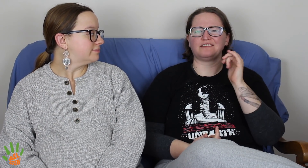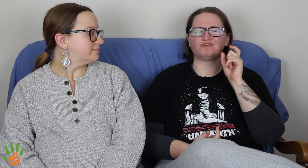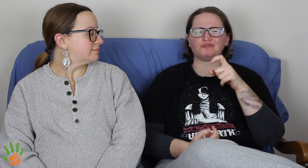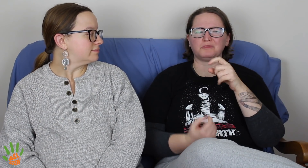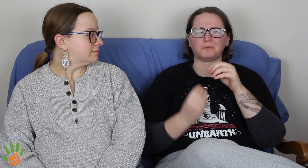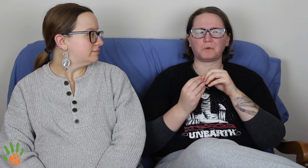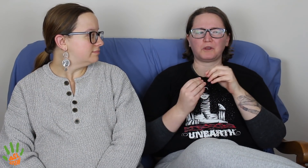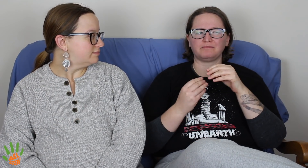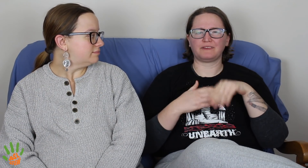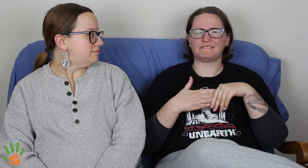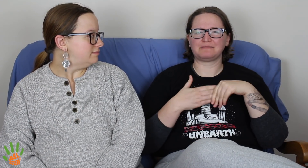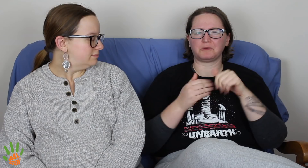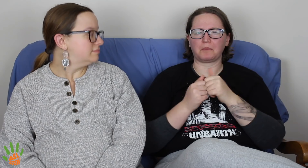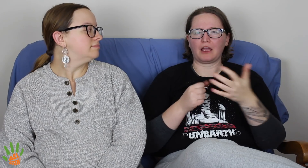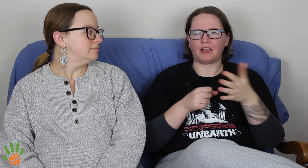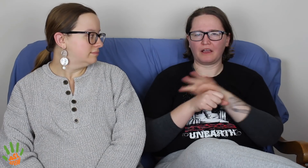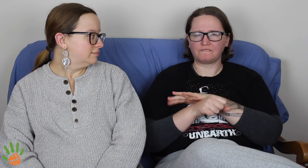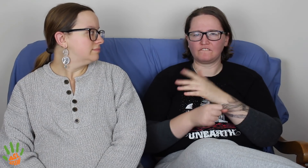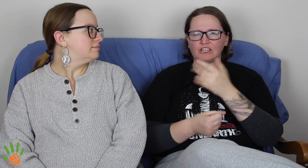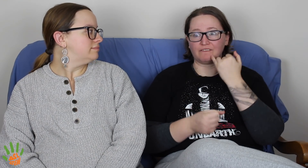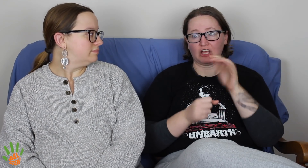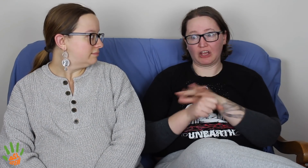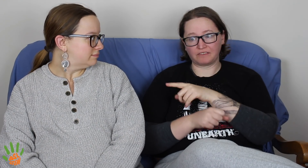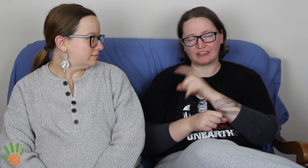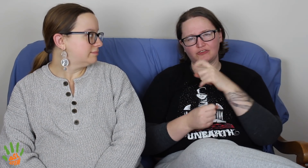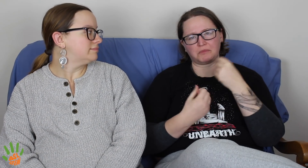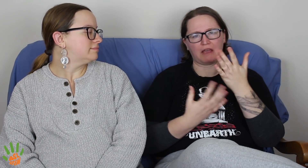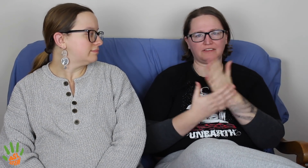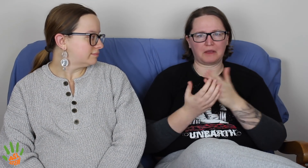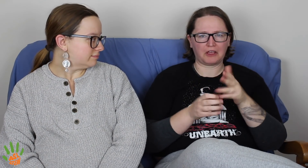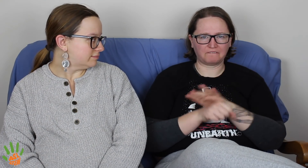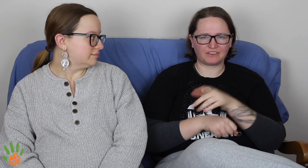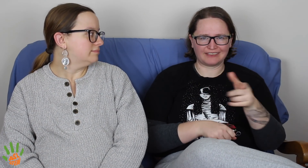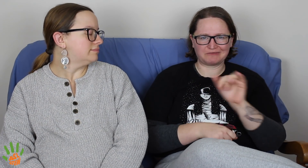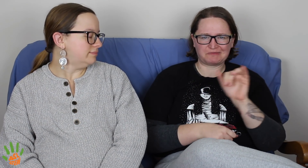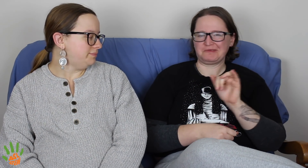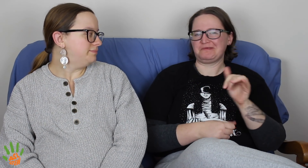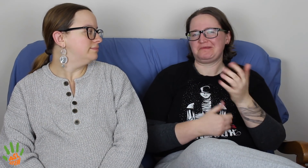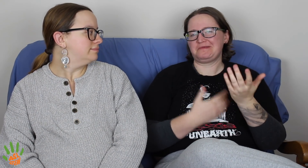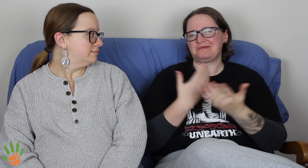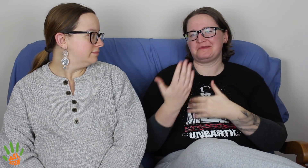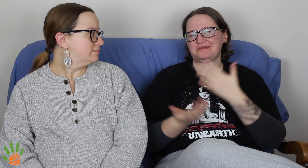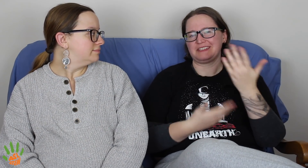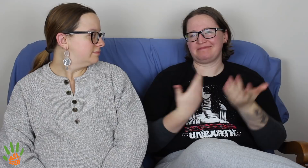I guess I just feel there should be more flexibility in the coverage. If they provide coverage for one, they should provide coverage for the other.